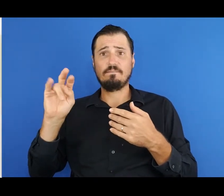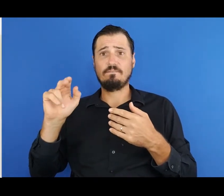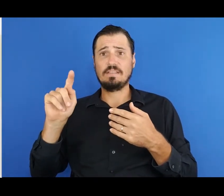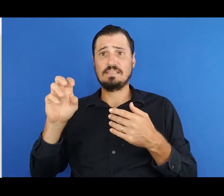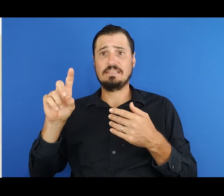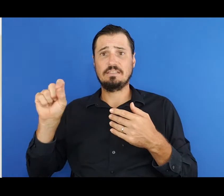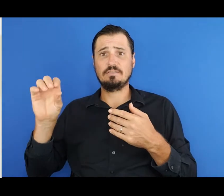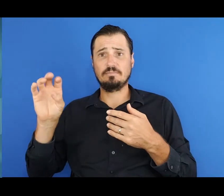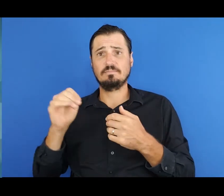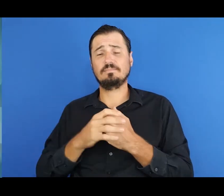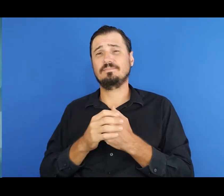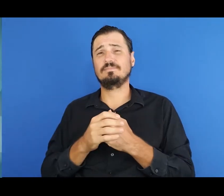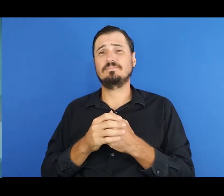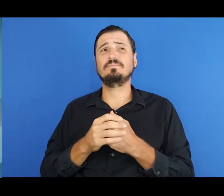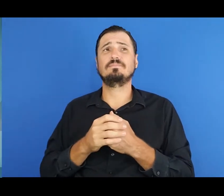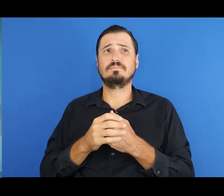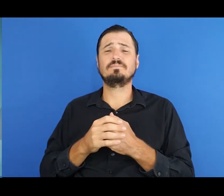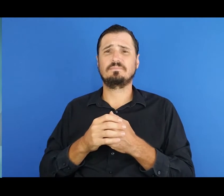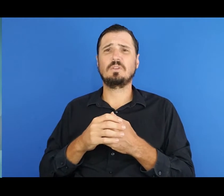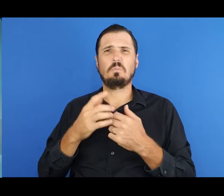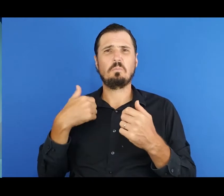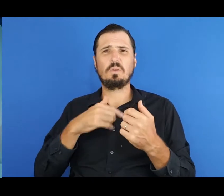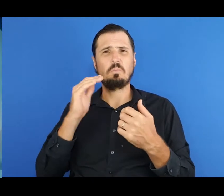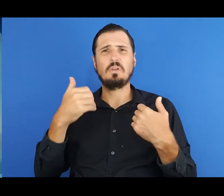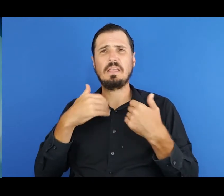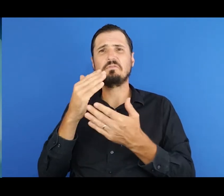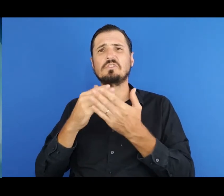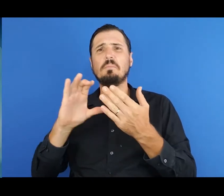Pop-up clinics for adults are coming to neighborhoods around the island